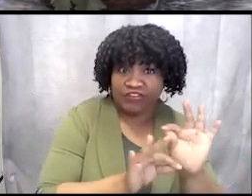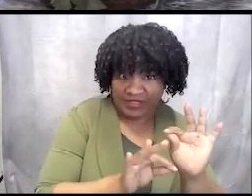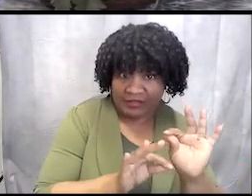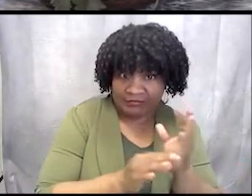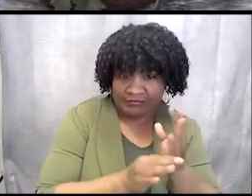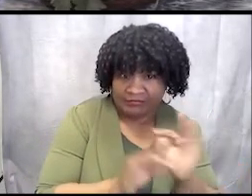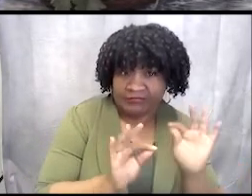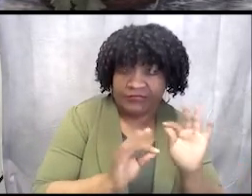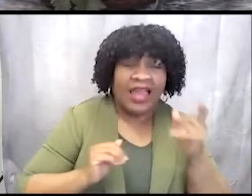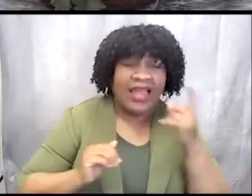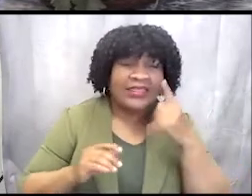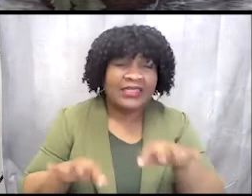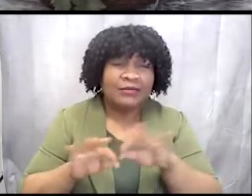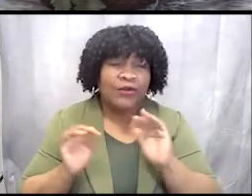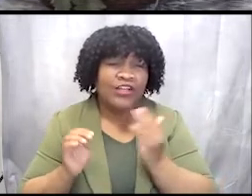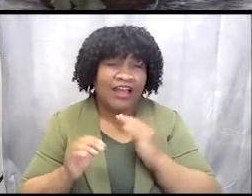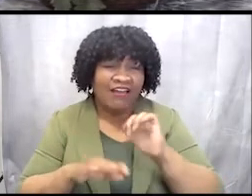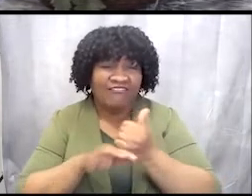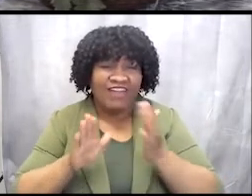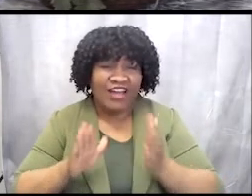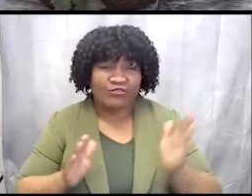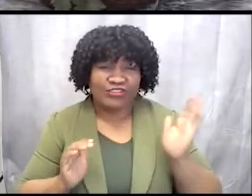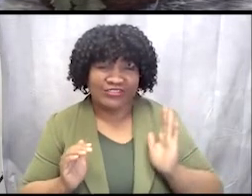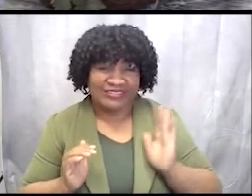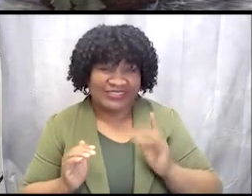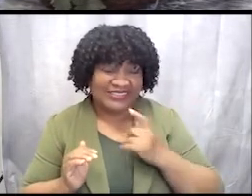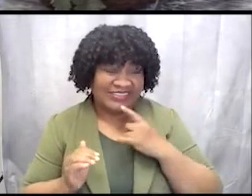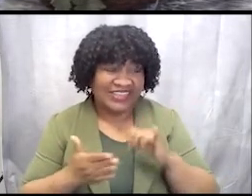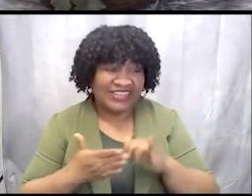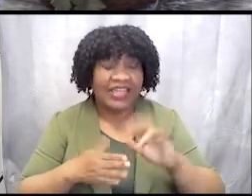I think one of our founders once said that a nation